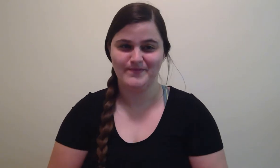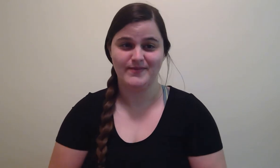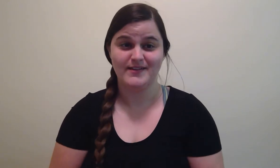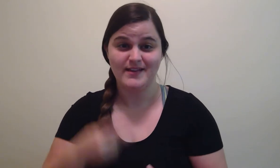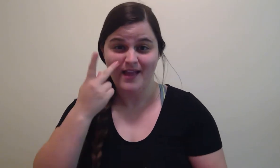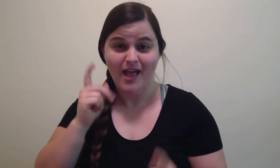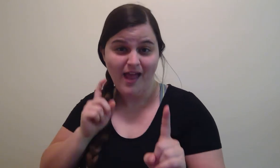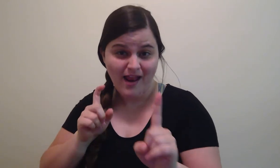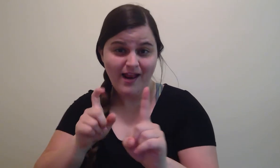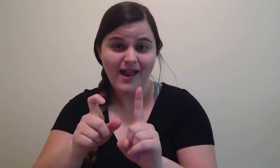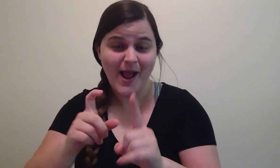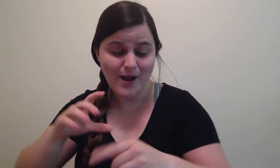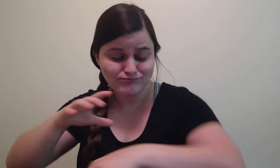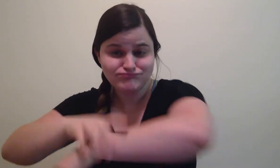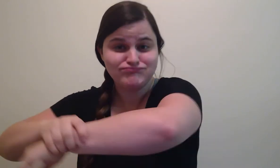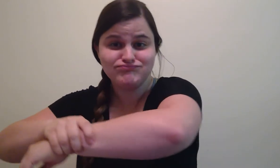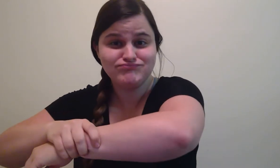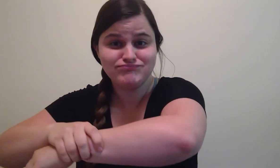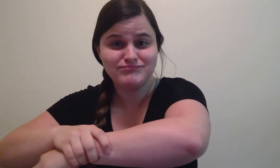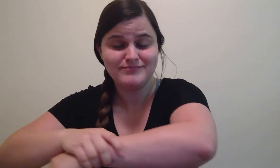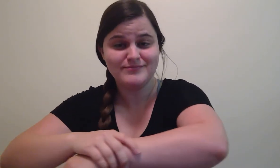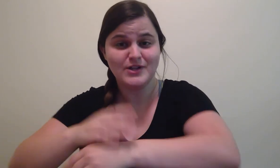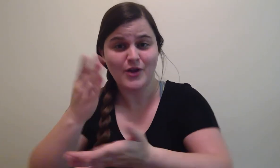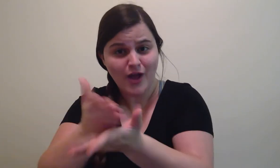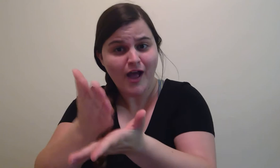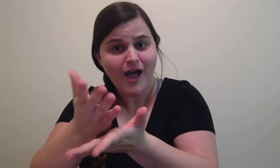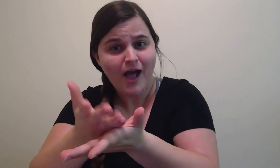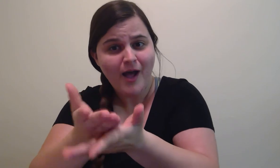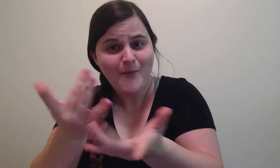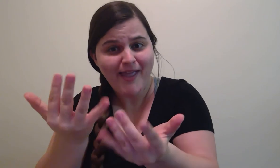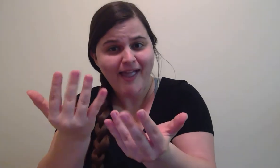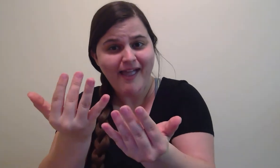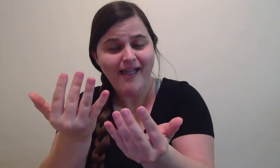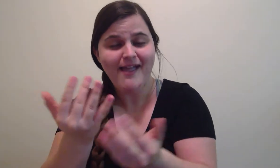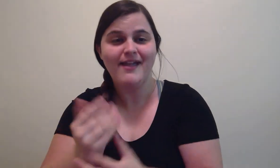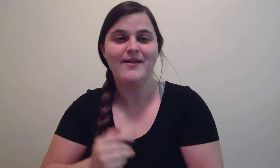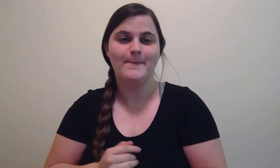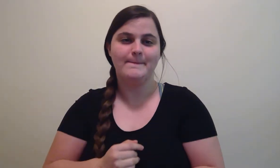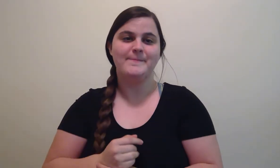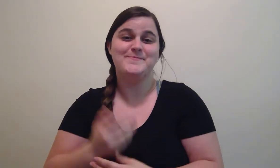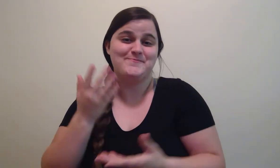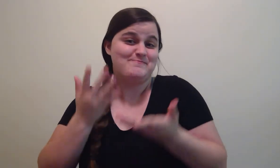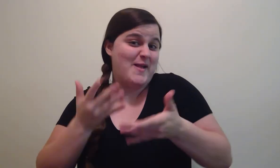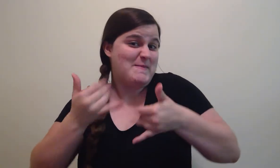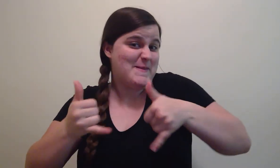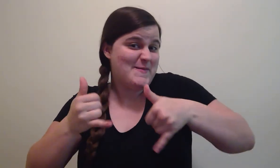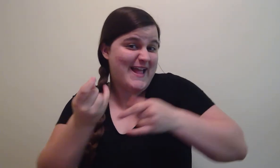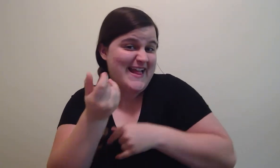You see, I caught up to him and grabbed his arm, trying to stop him so maybe we could play a little